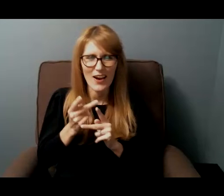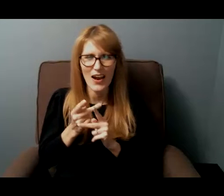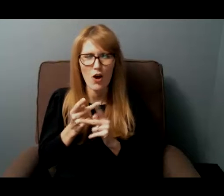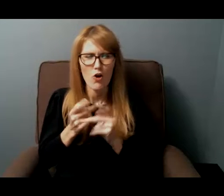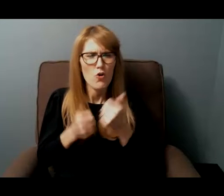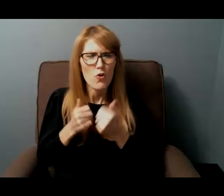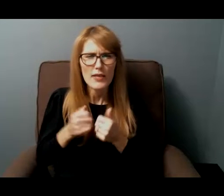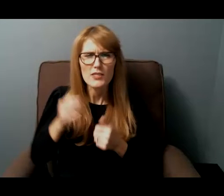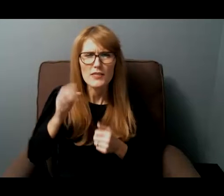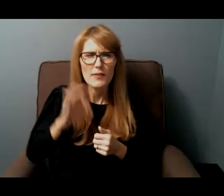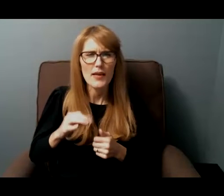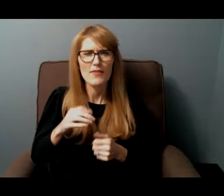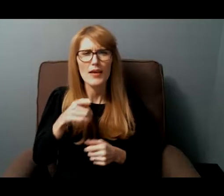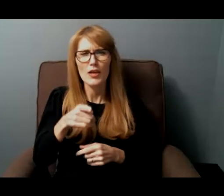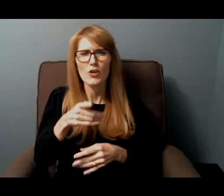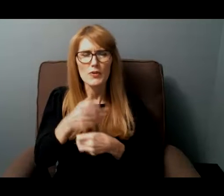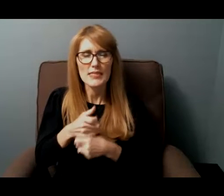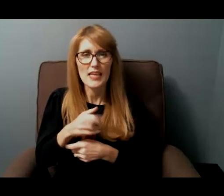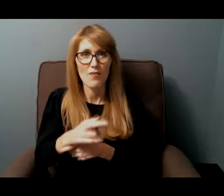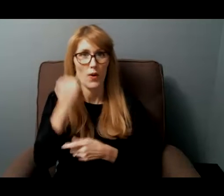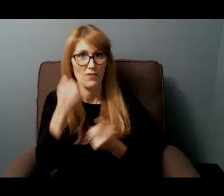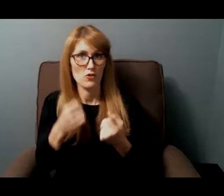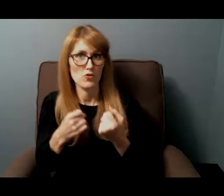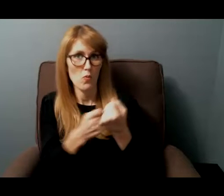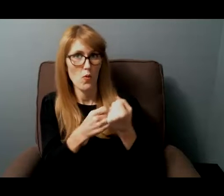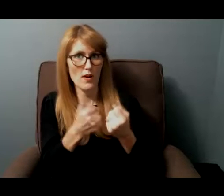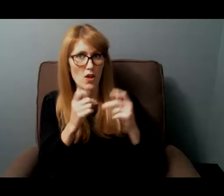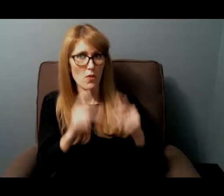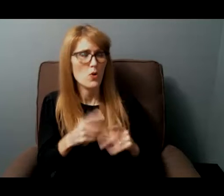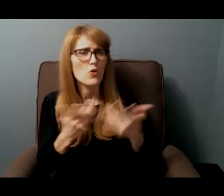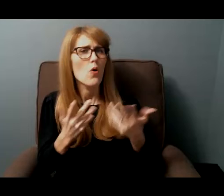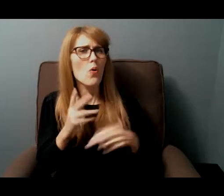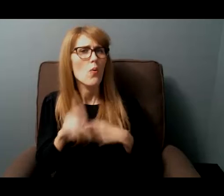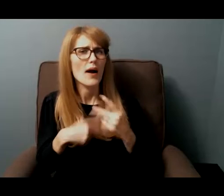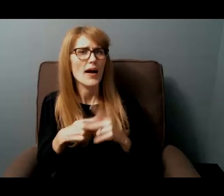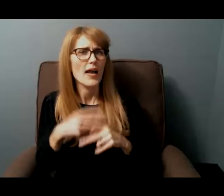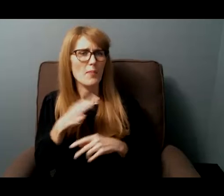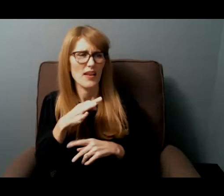if you are supporting someone, what benefit they are receiving. And that's just the nature because